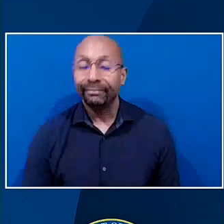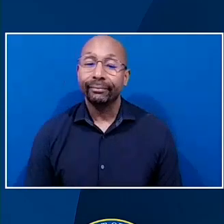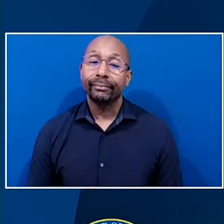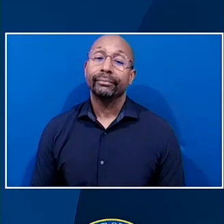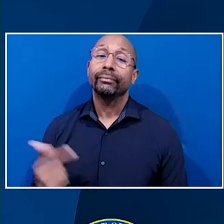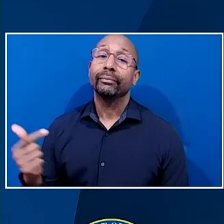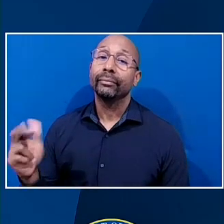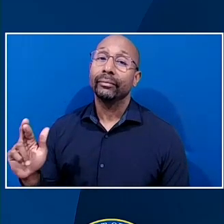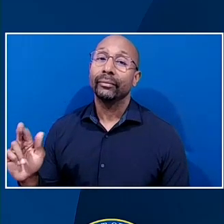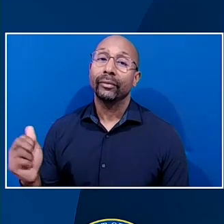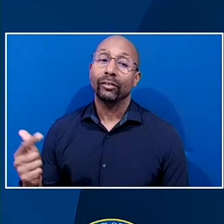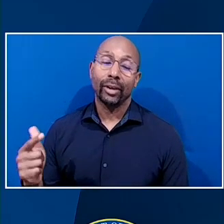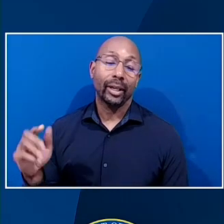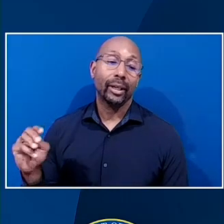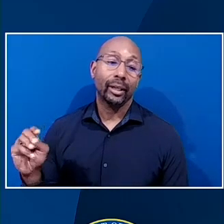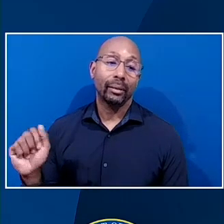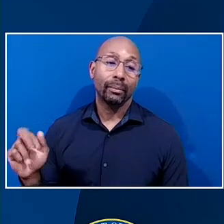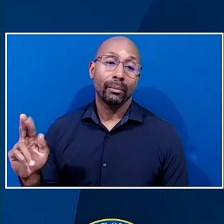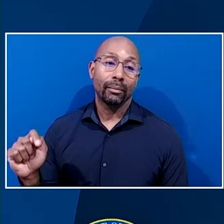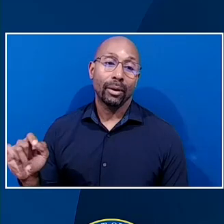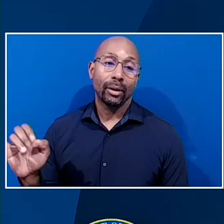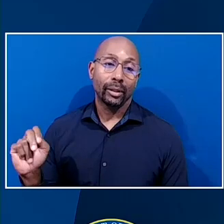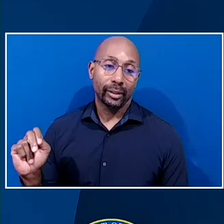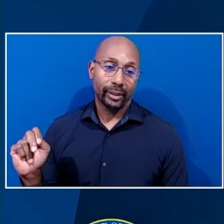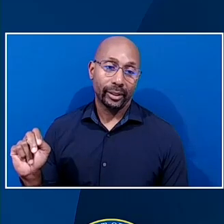as the Department negotiator and Herman